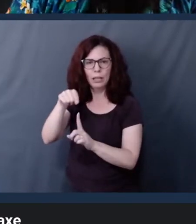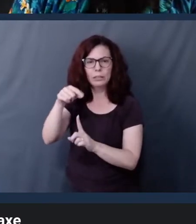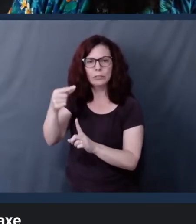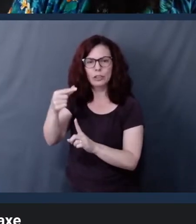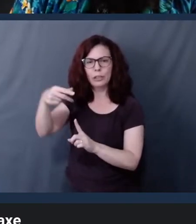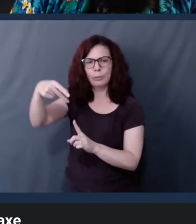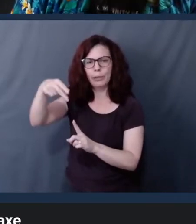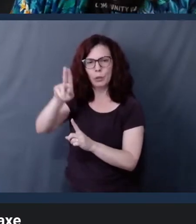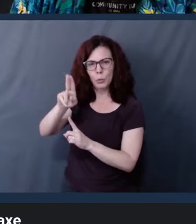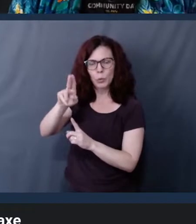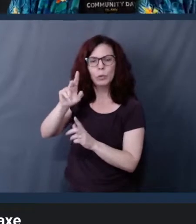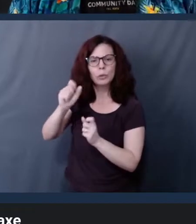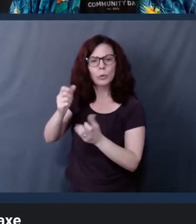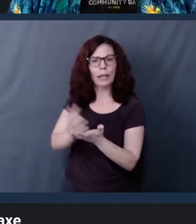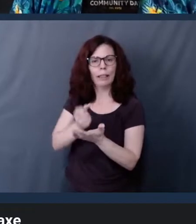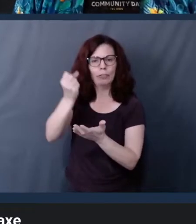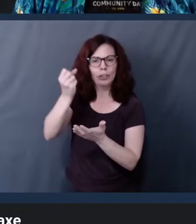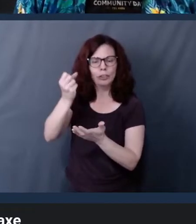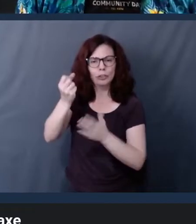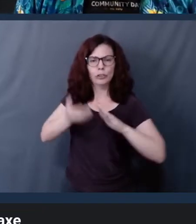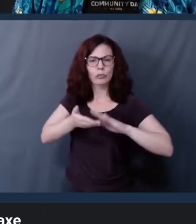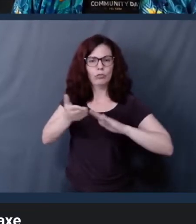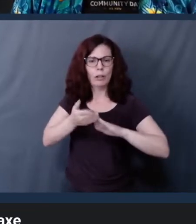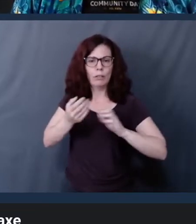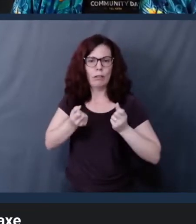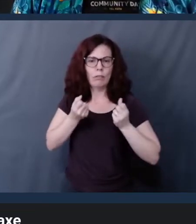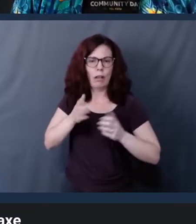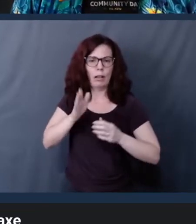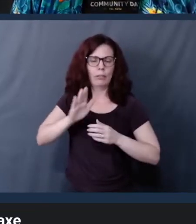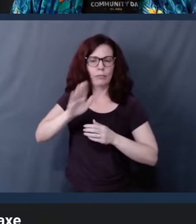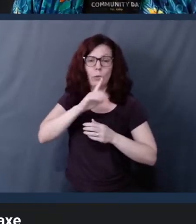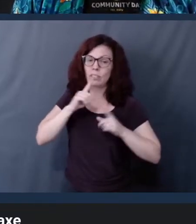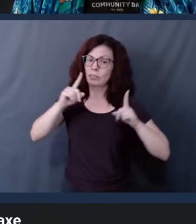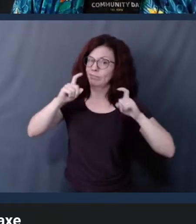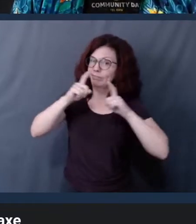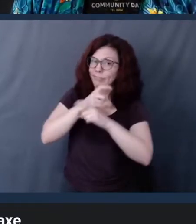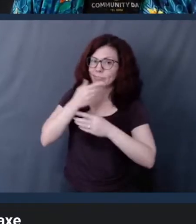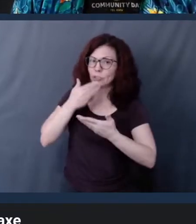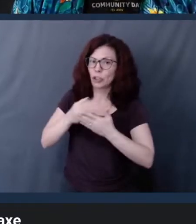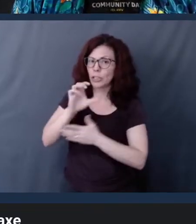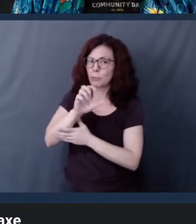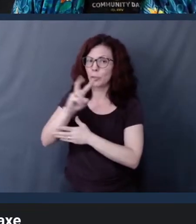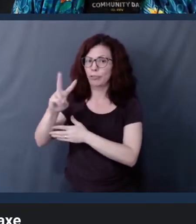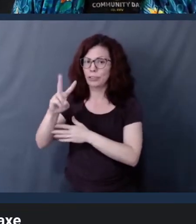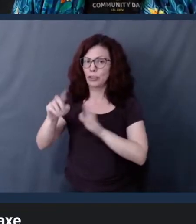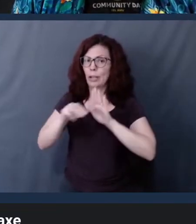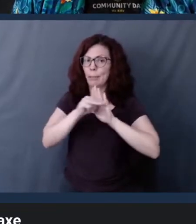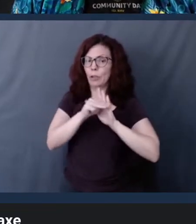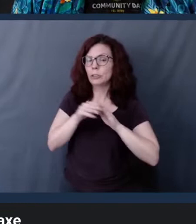that you can leverage to run a lot of your sophisticated computer vision models on AWS Panorama.